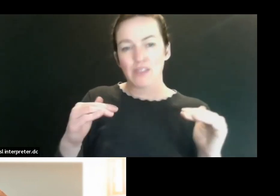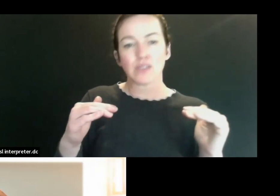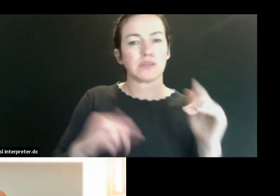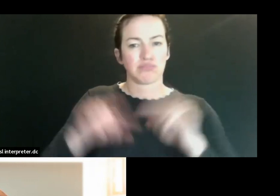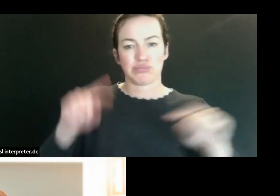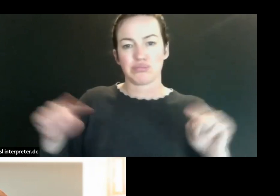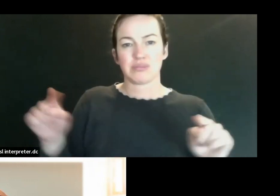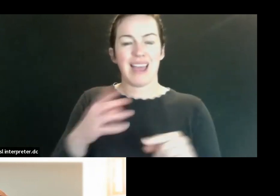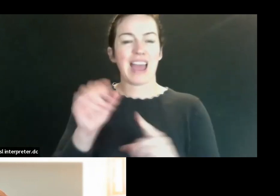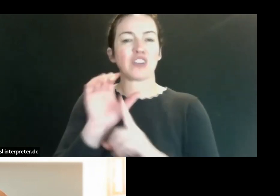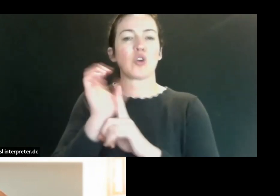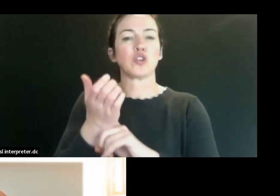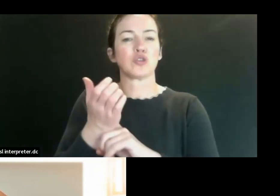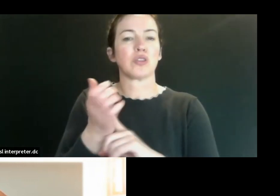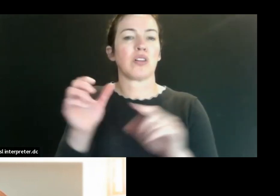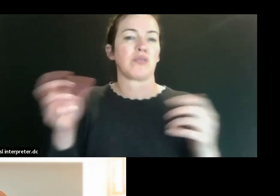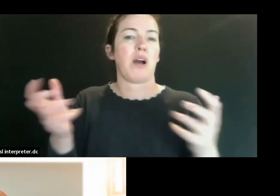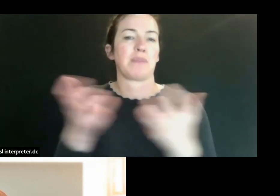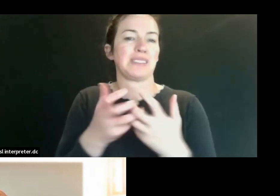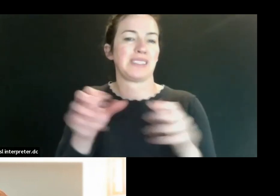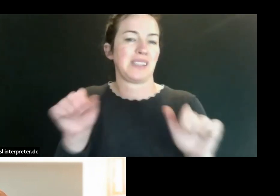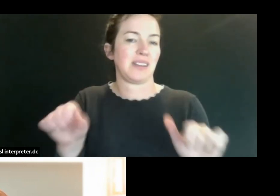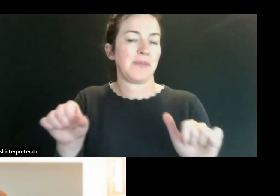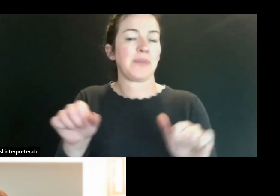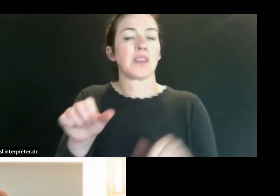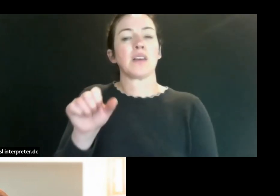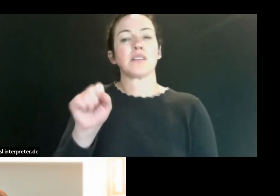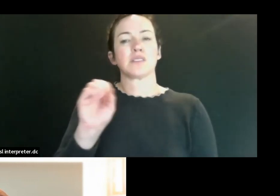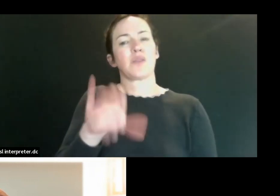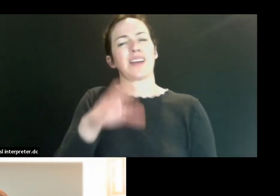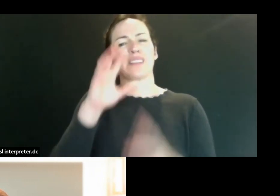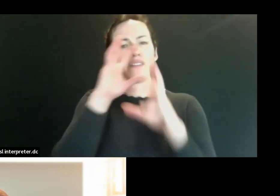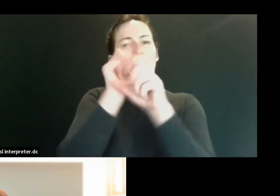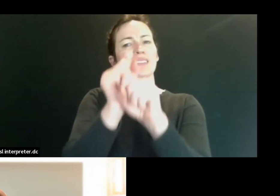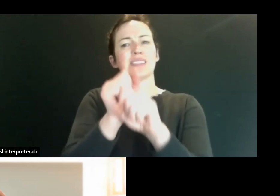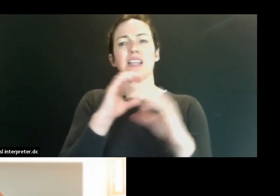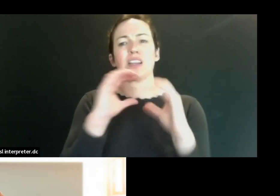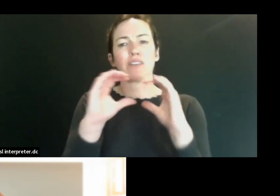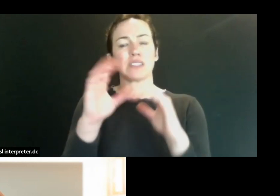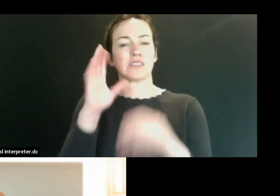competent. So just a fascinating conversation, and looking forward. I like Cole, your question,